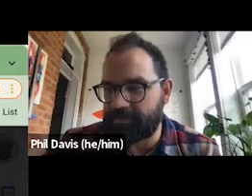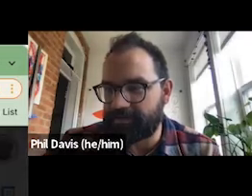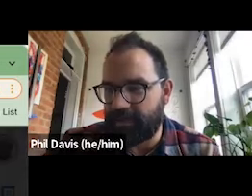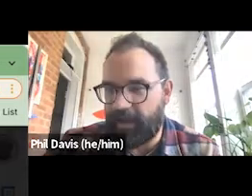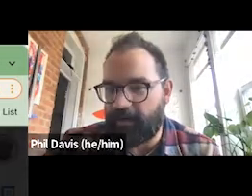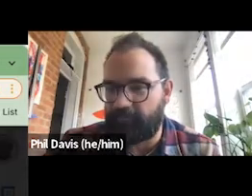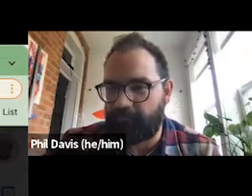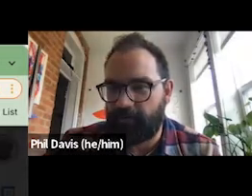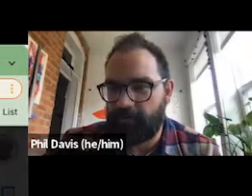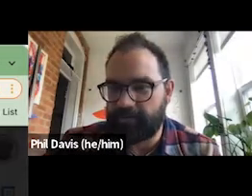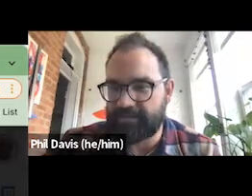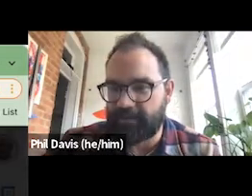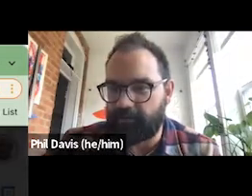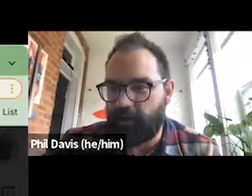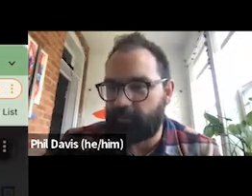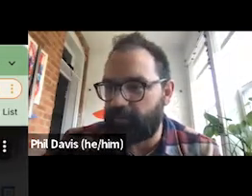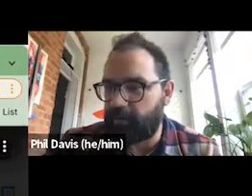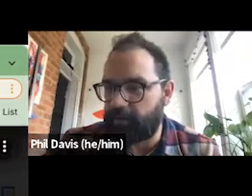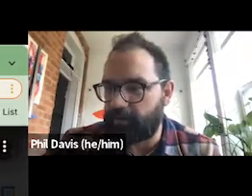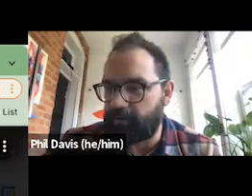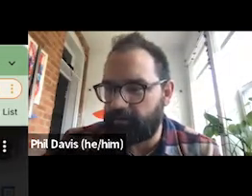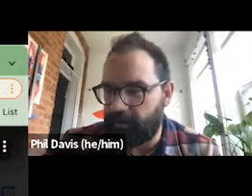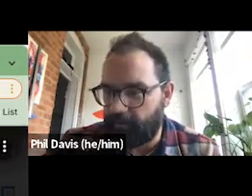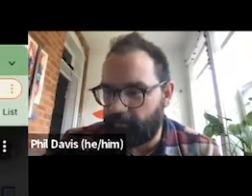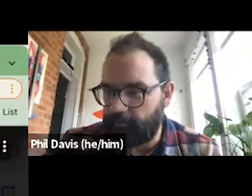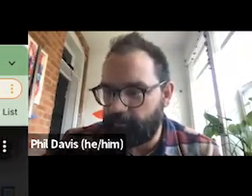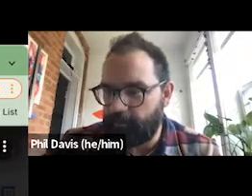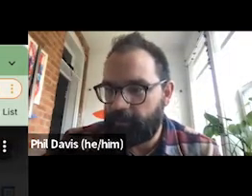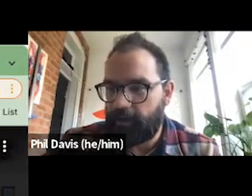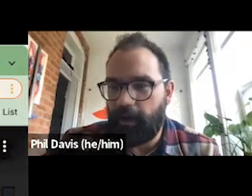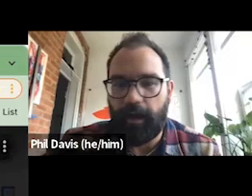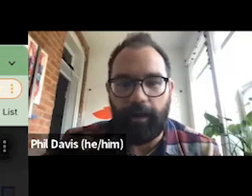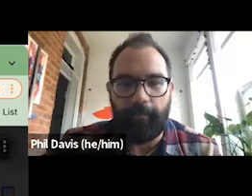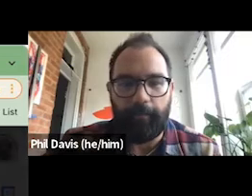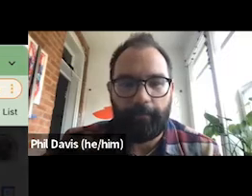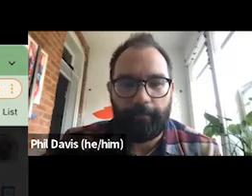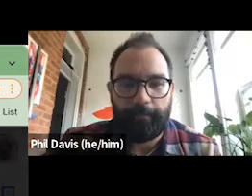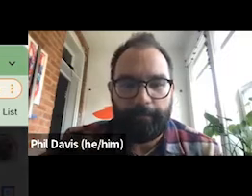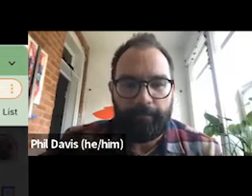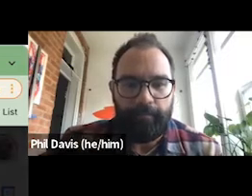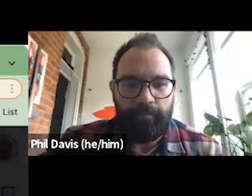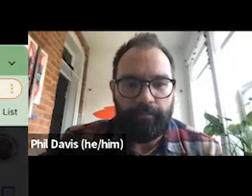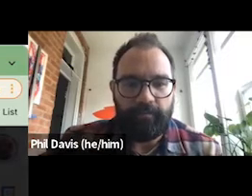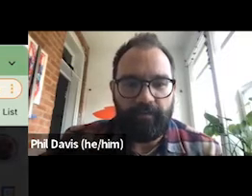Institutions that have, this is like a drop in the bucket to them.